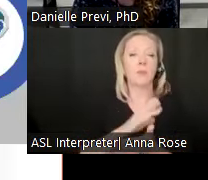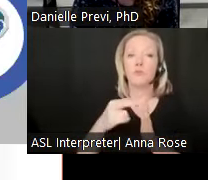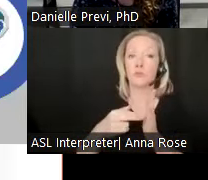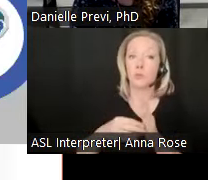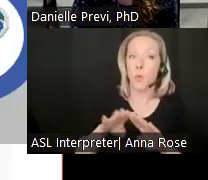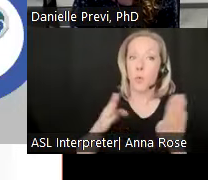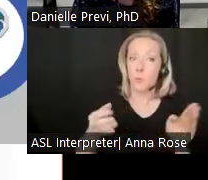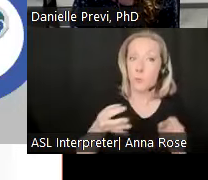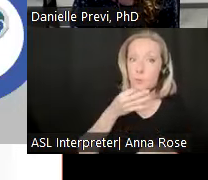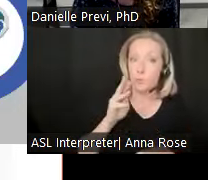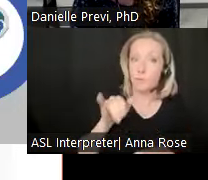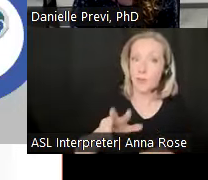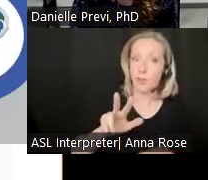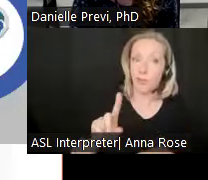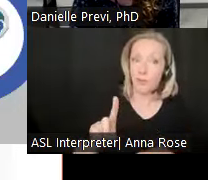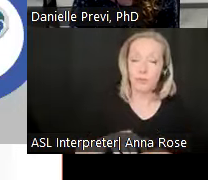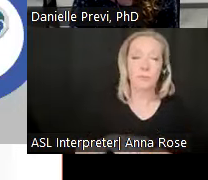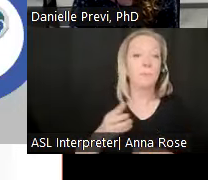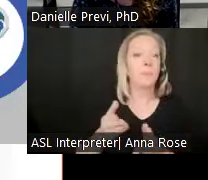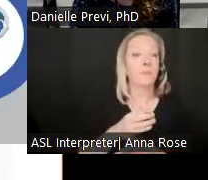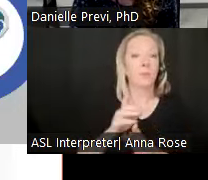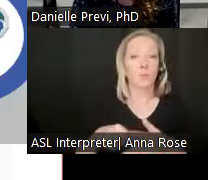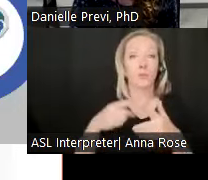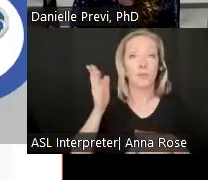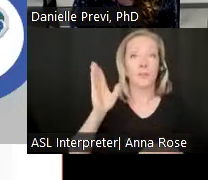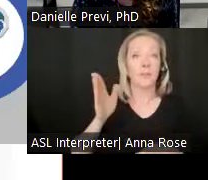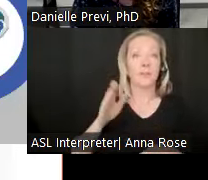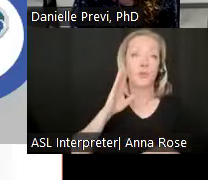Before we start our lecture, one of the main goals of KnowNeuropsychology is to provide free,